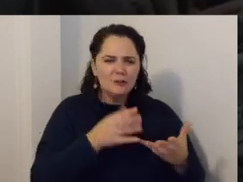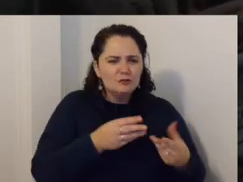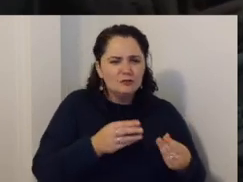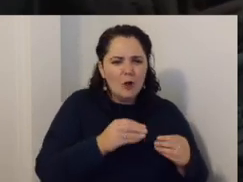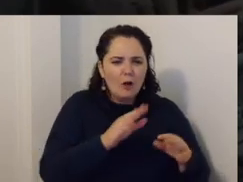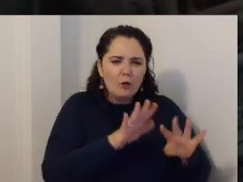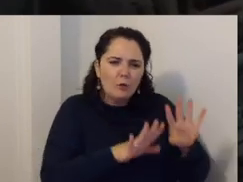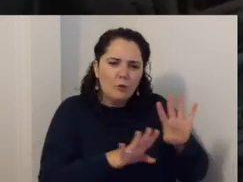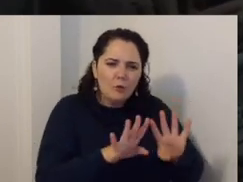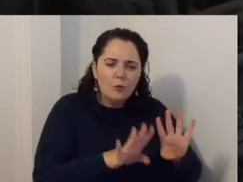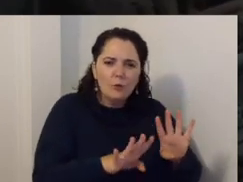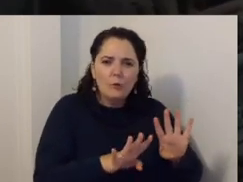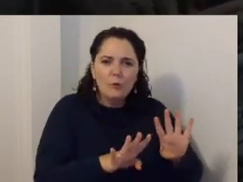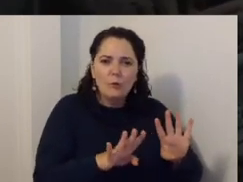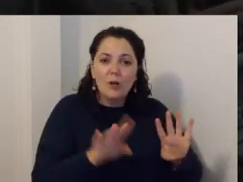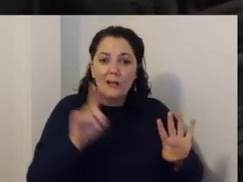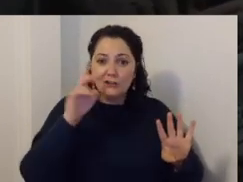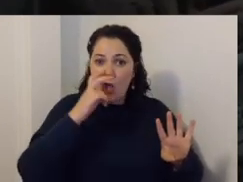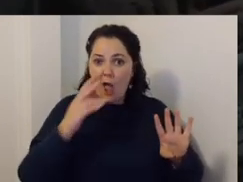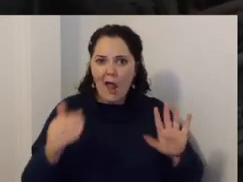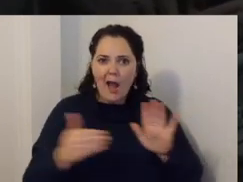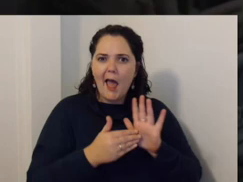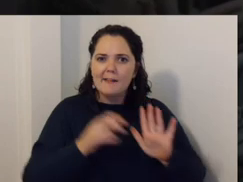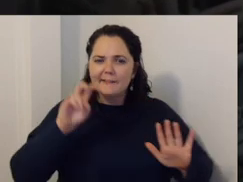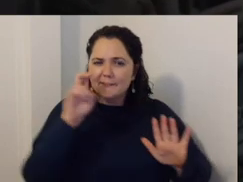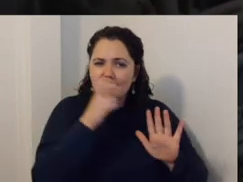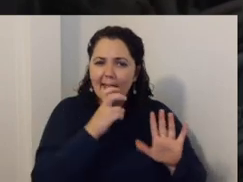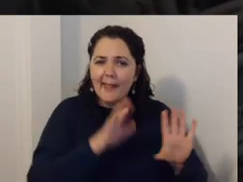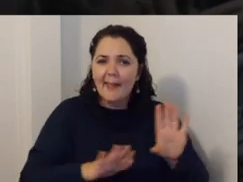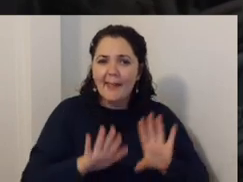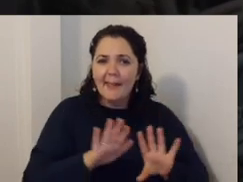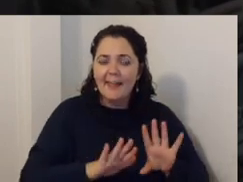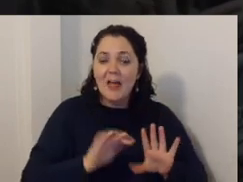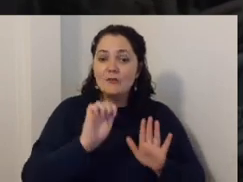darkness that we did tonight, working with your pencils and unusual ways and different methods